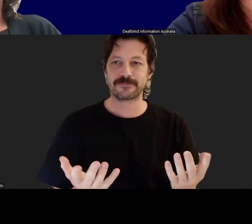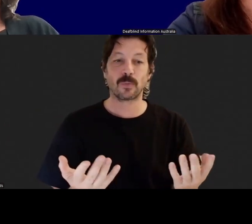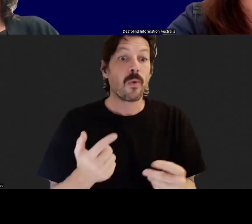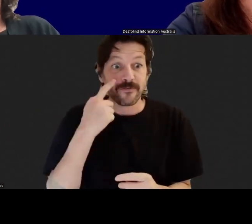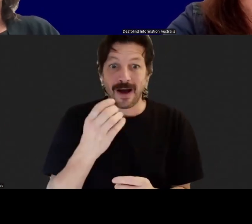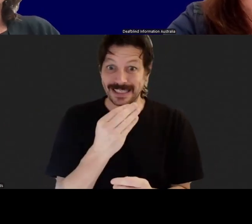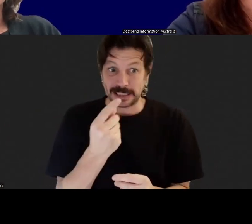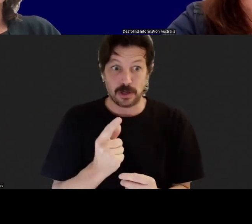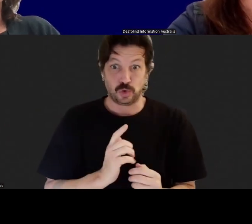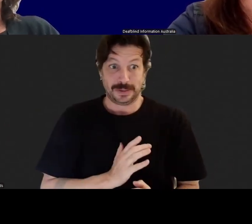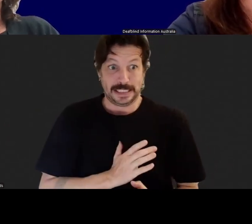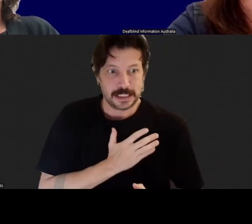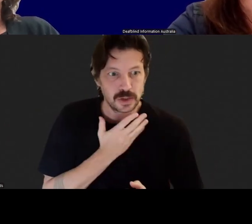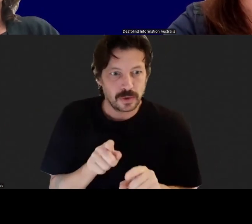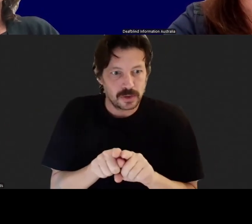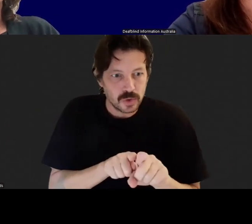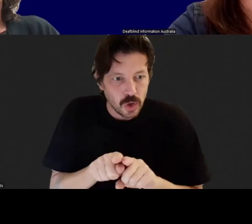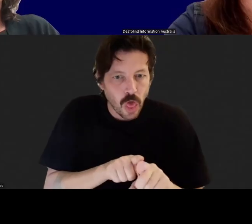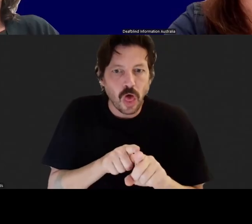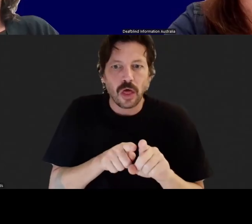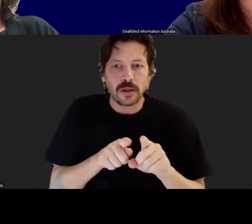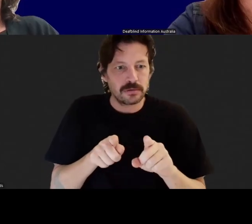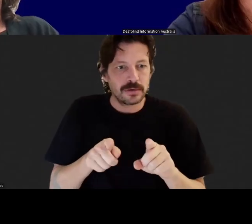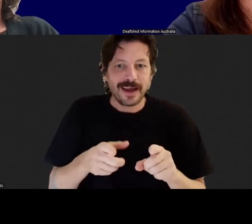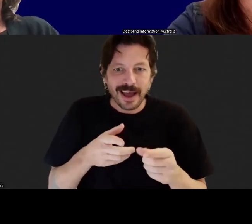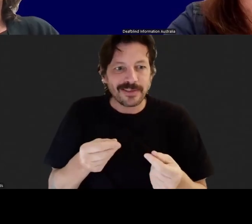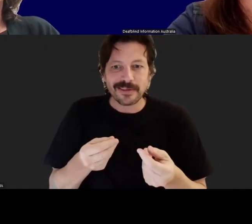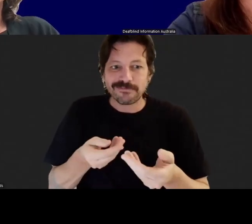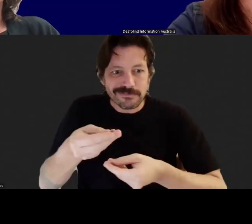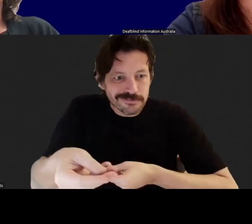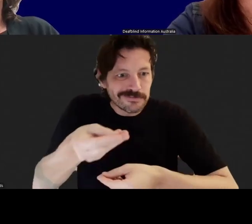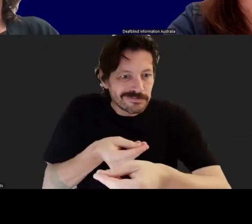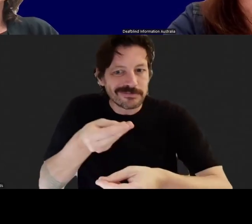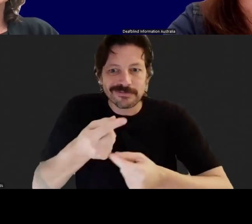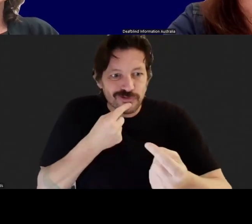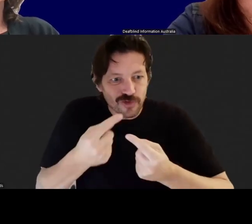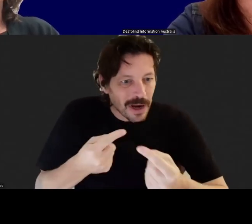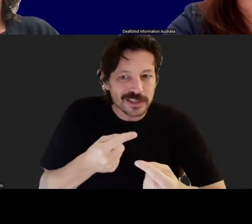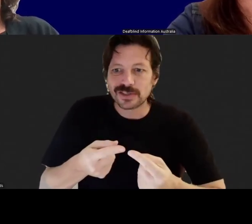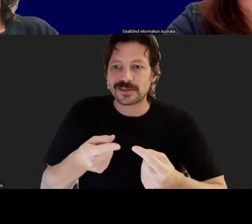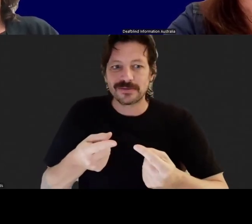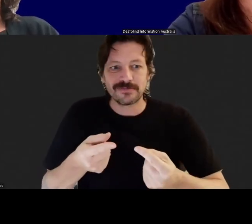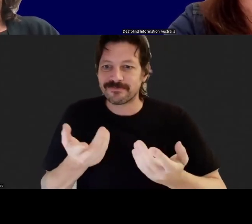and sharing information about the condition and in deafblindness and referring them to resources